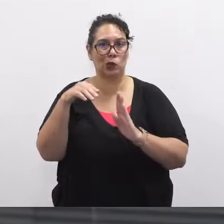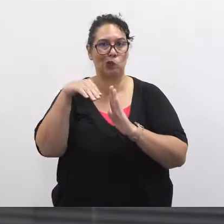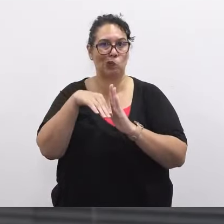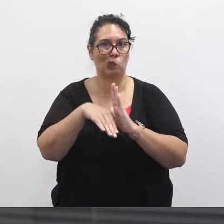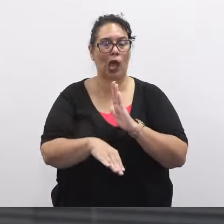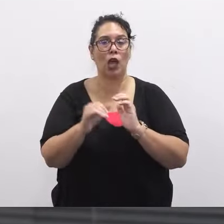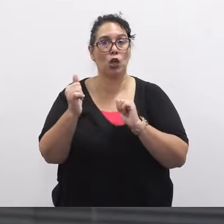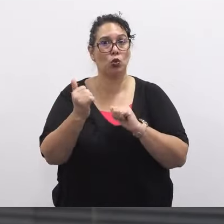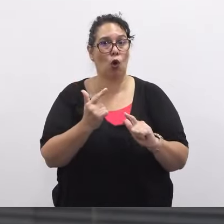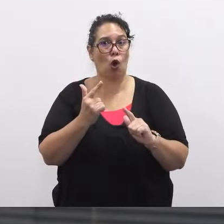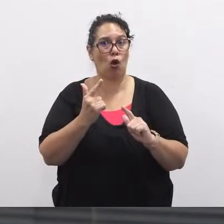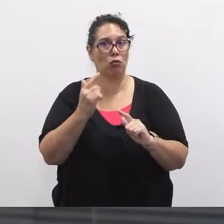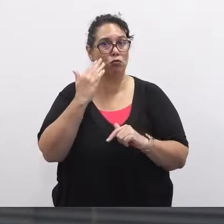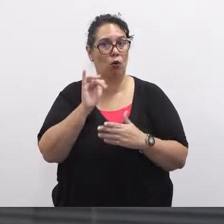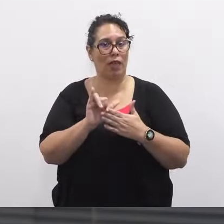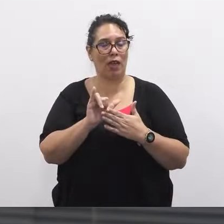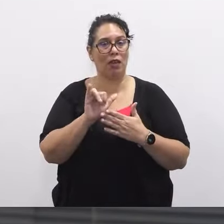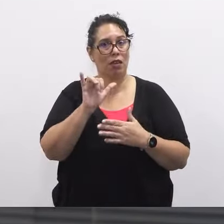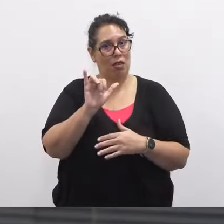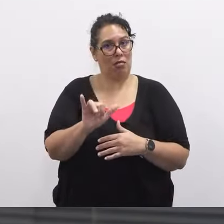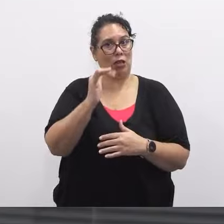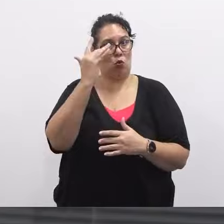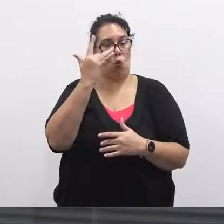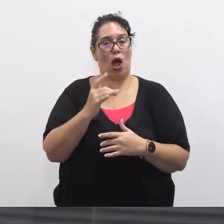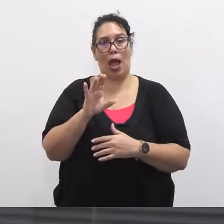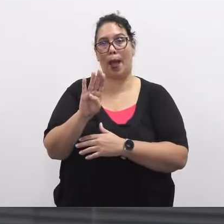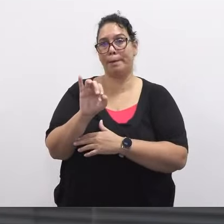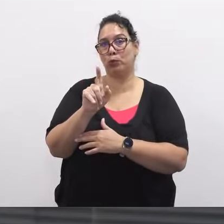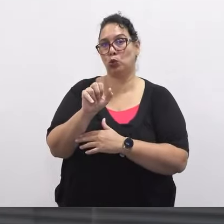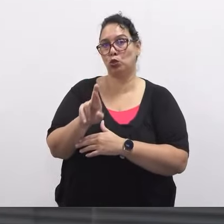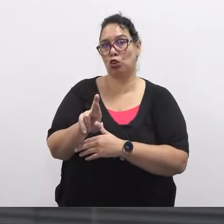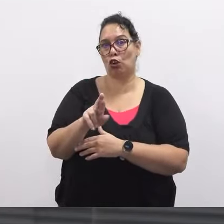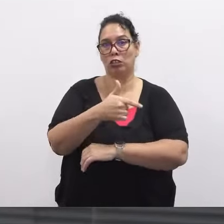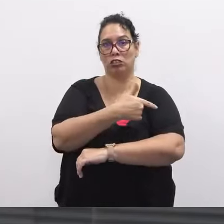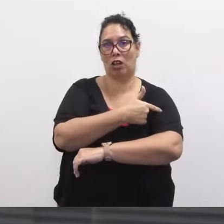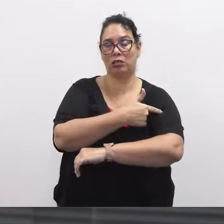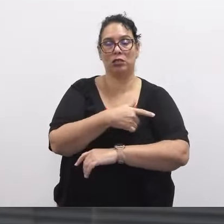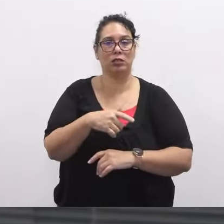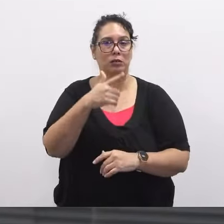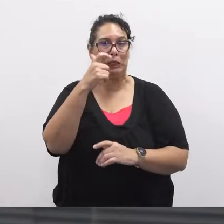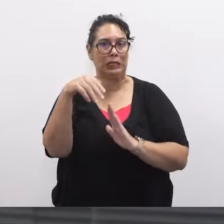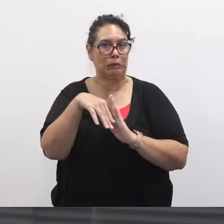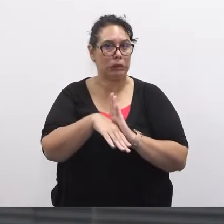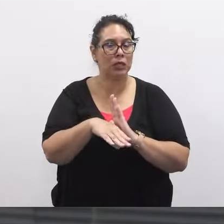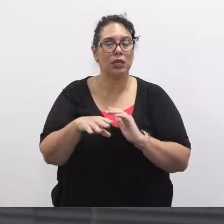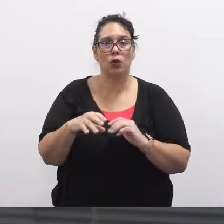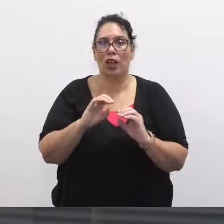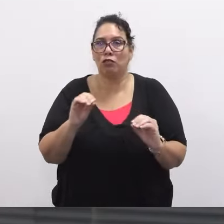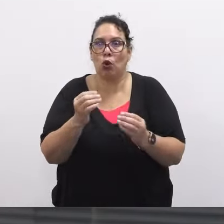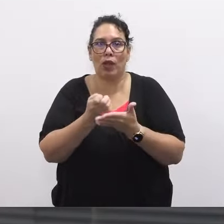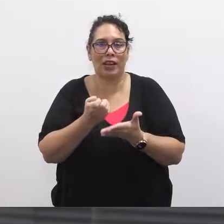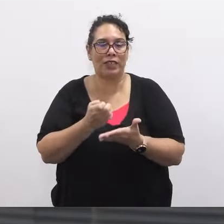That's why we have booster shots, right? Because we've recognized it wanes. We have no such evidence for natural immunity.